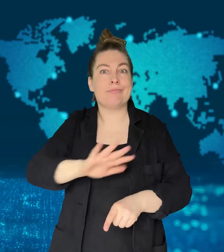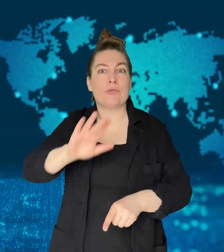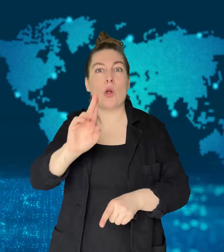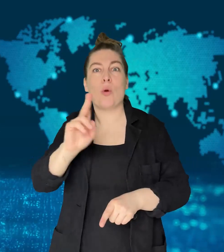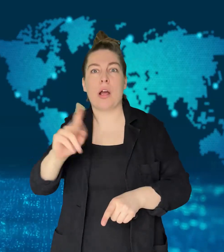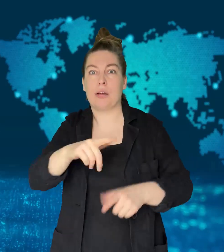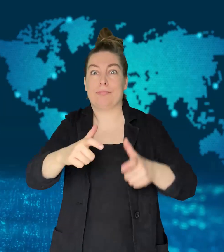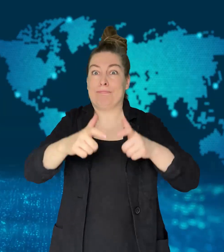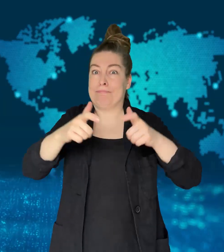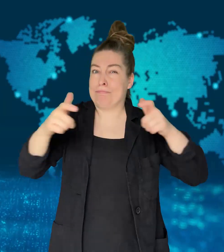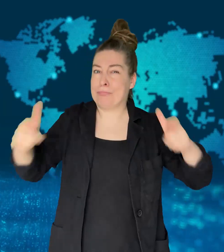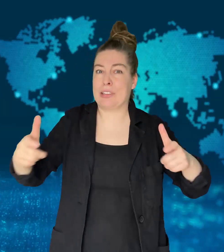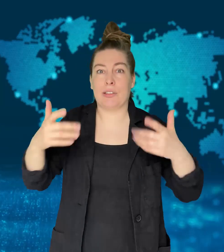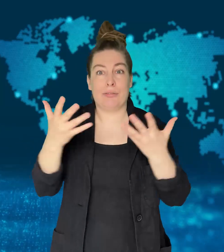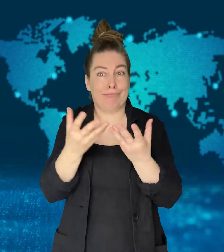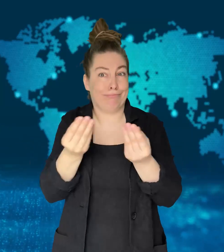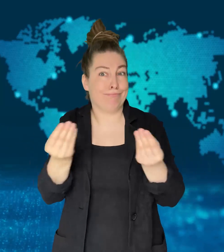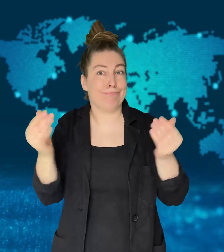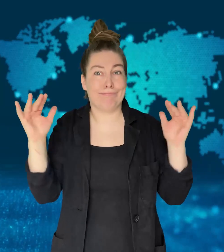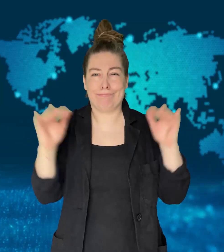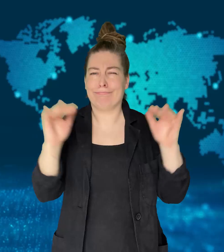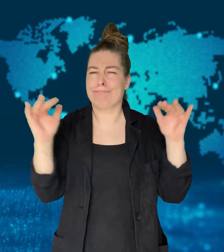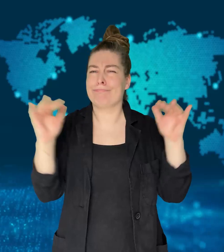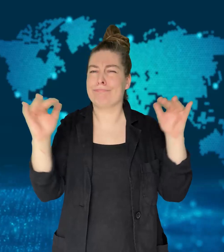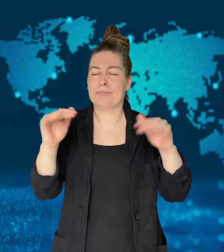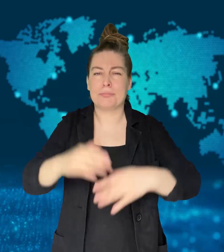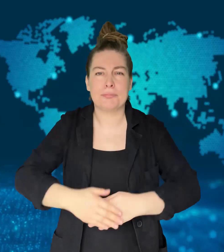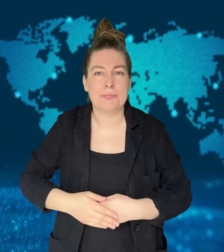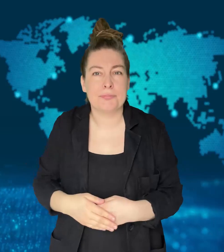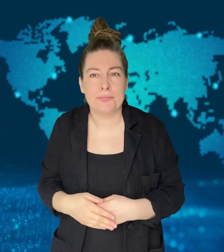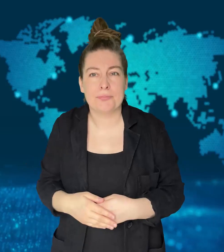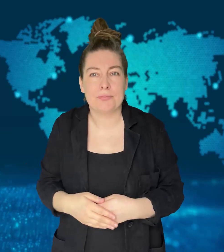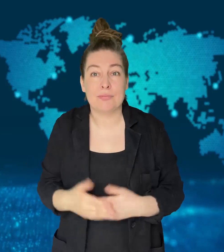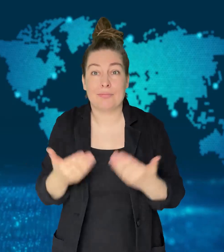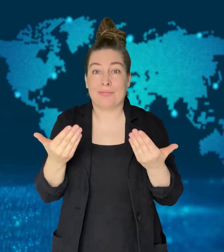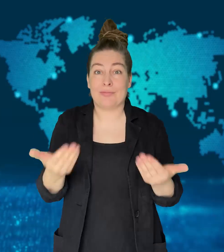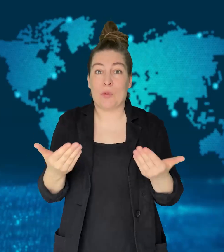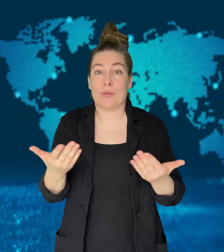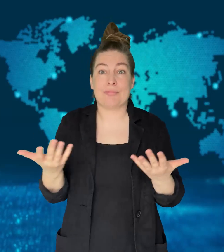the impact of the disruption is apt to last for many days.